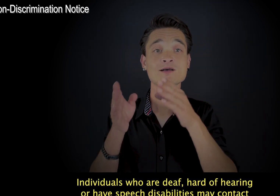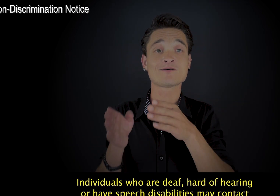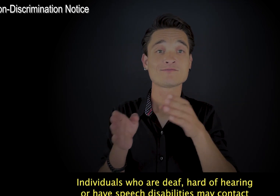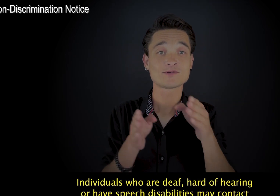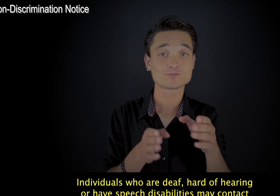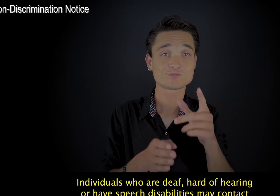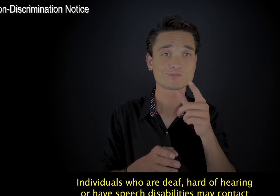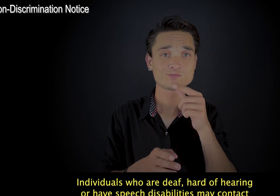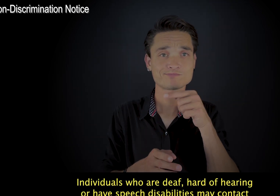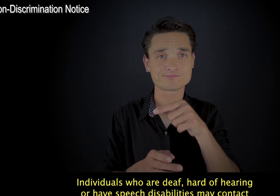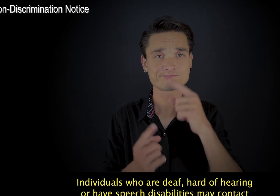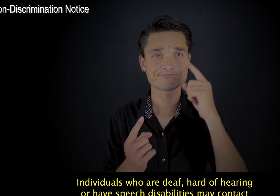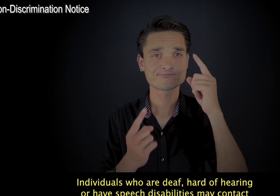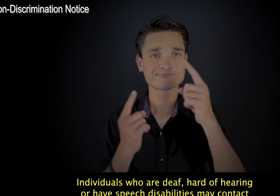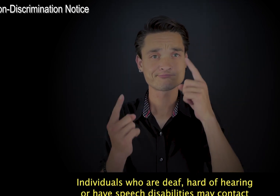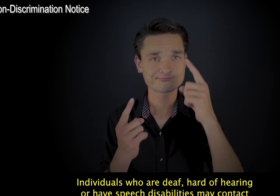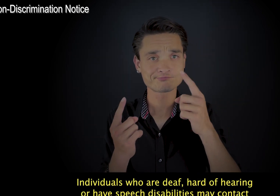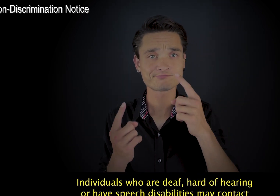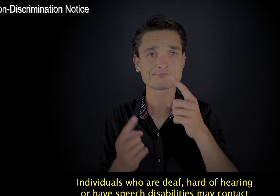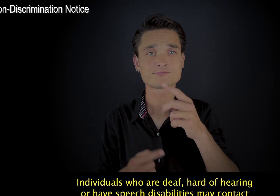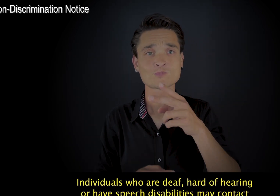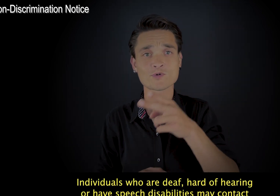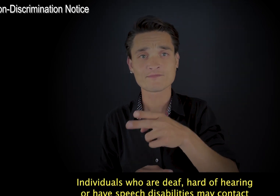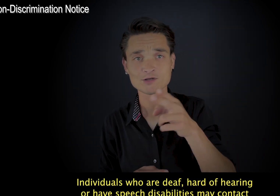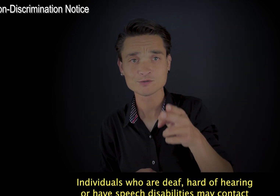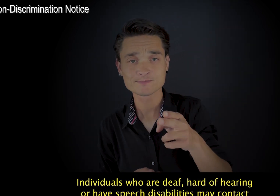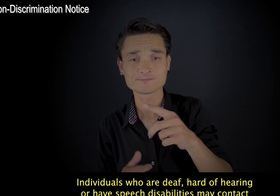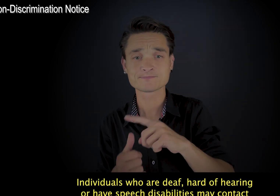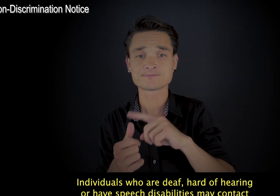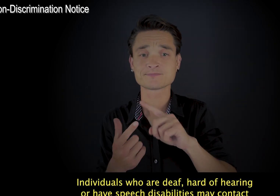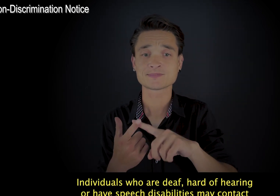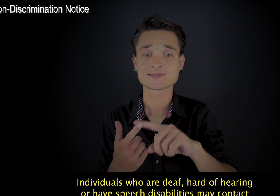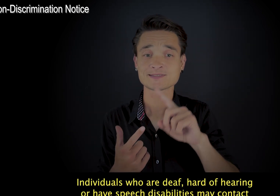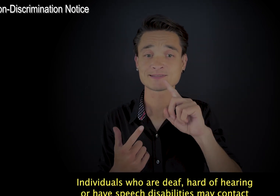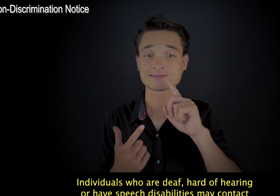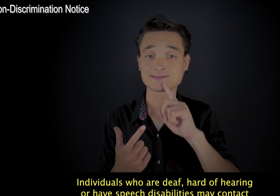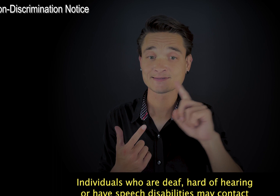Individuals who are deaf, hard of hearing or have speech disabilities may contact